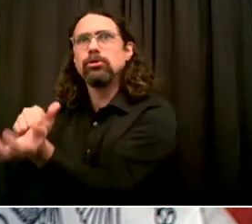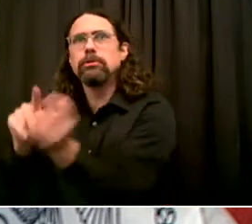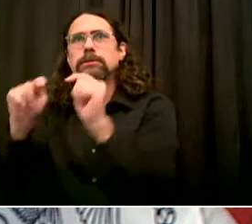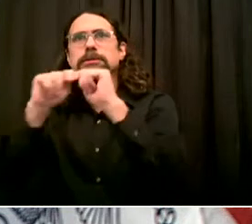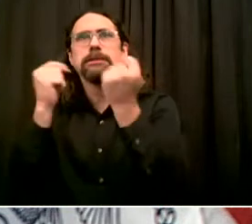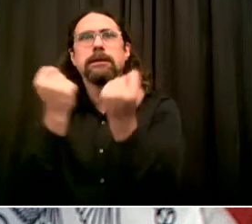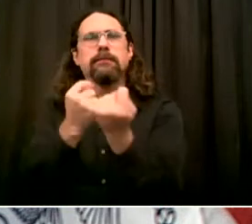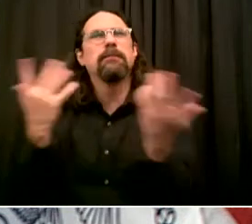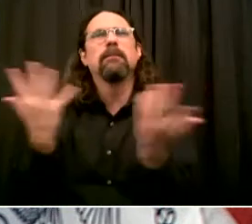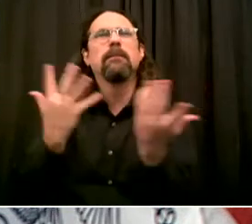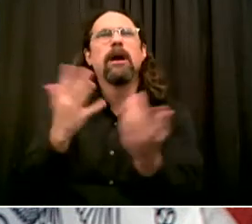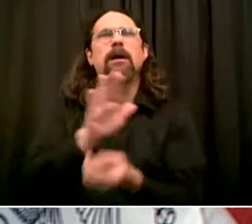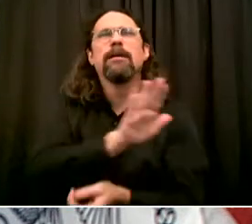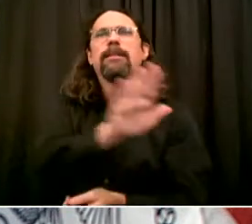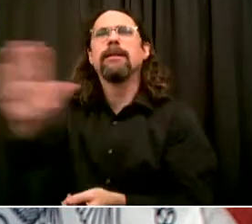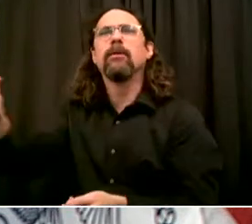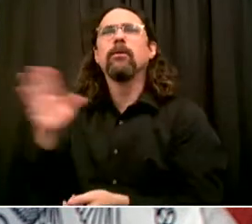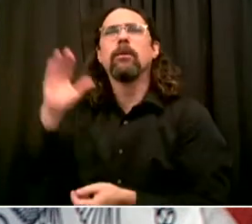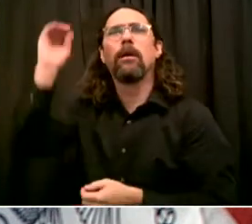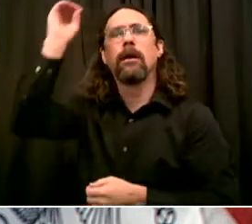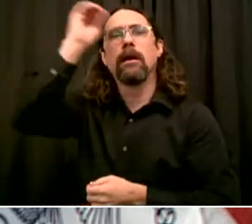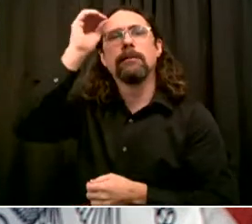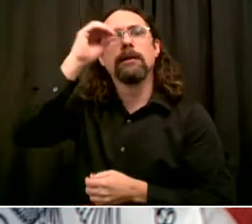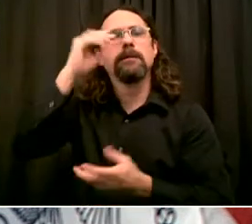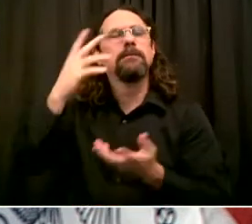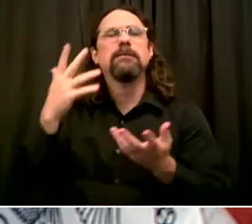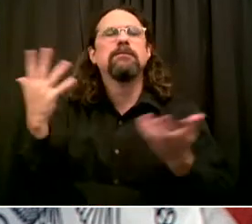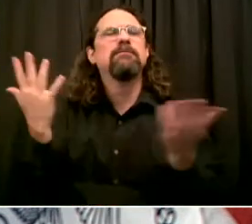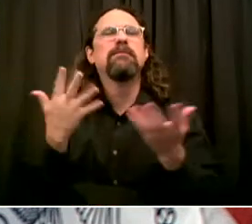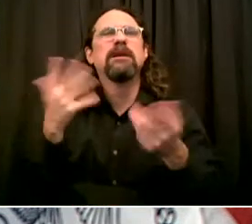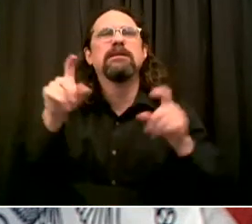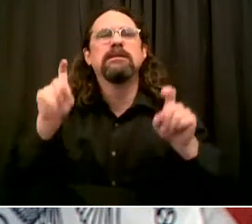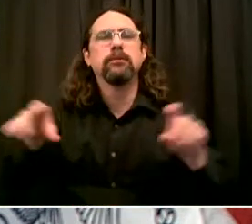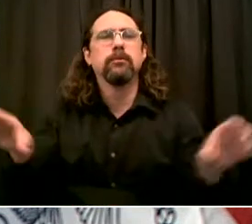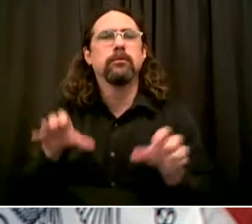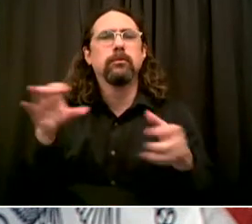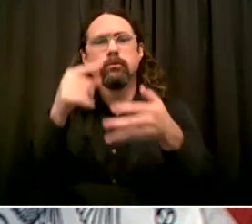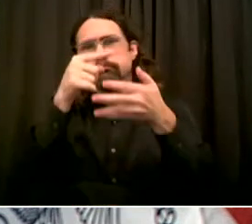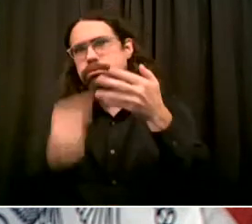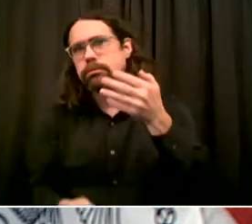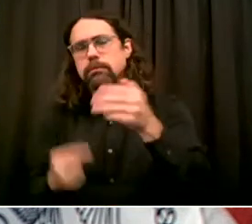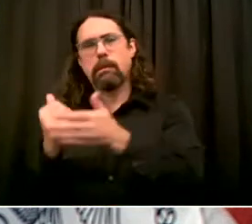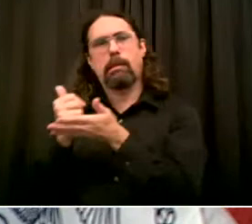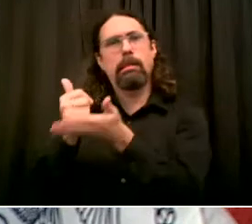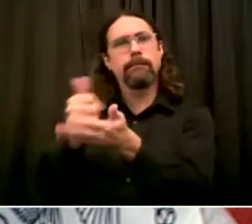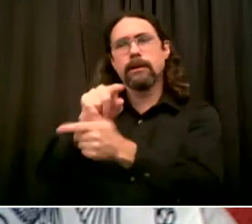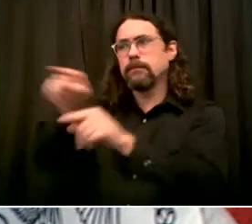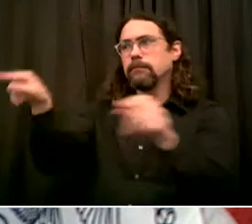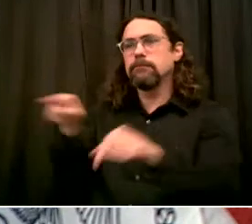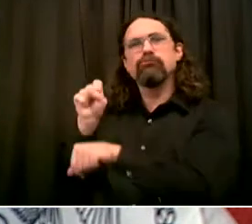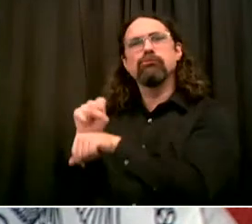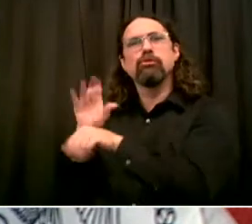THEY THHK INWOULD BE NECESSSARY Y O T START THIS LIKE KEY DATA POINTS THAT MIGHT INFORM THE ENTIRE PROCESS